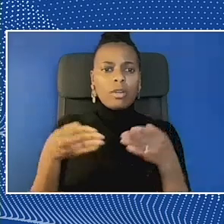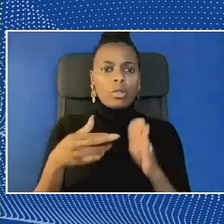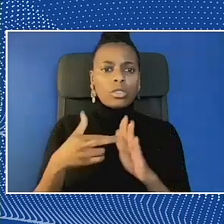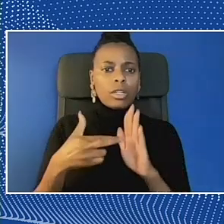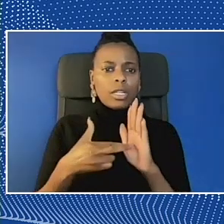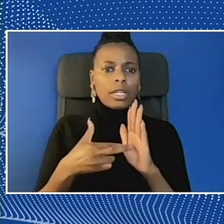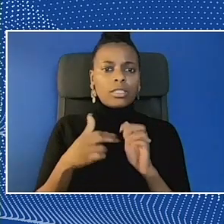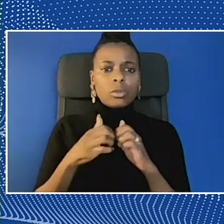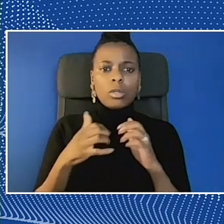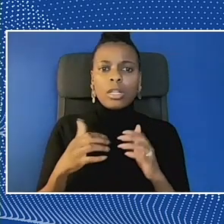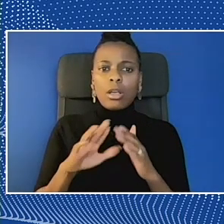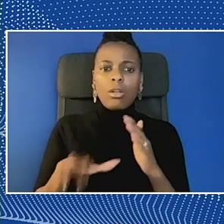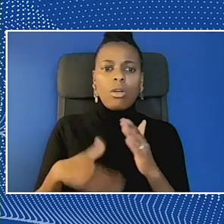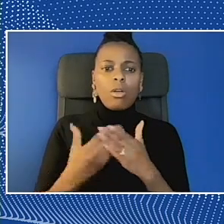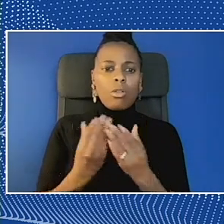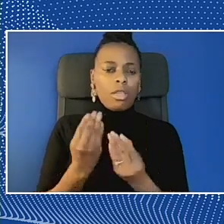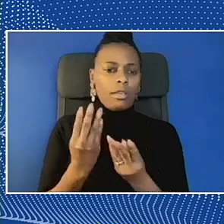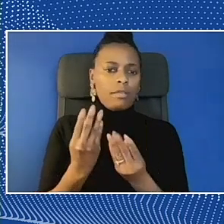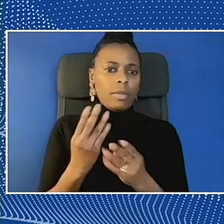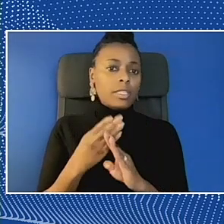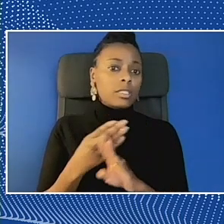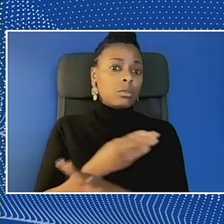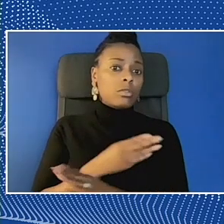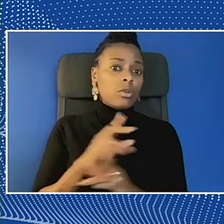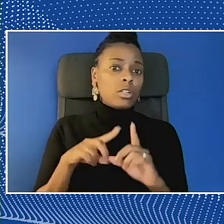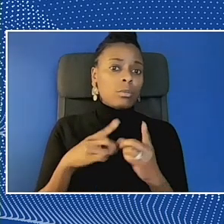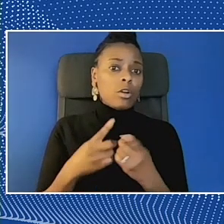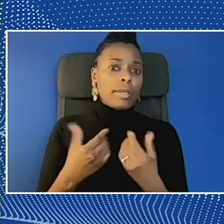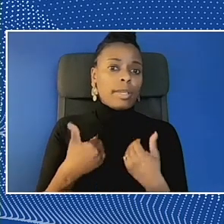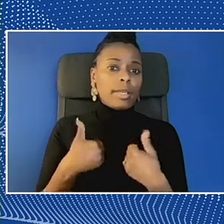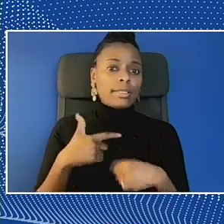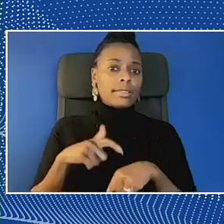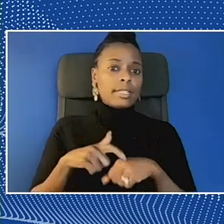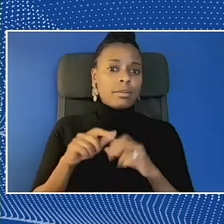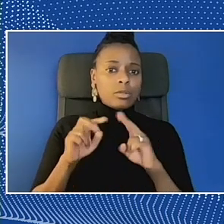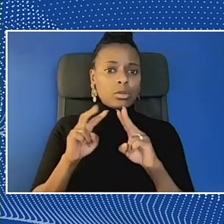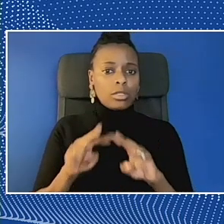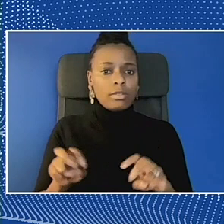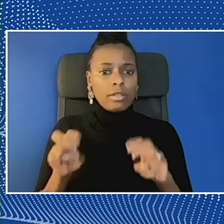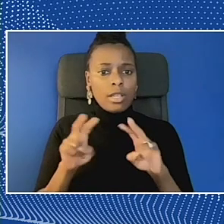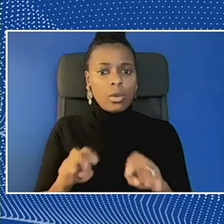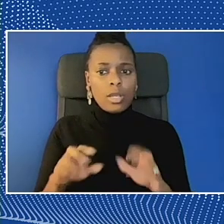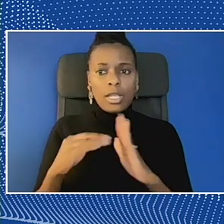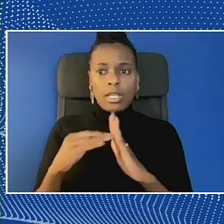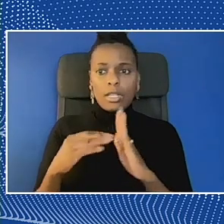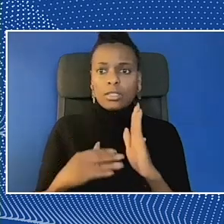before the Department has had time to really evaluate the student loan portfolio and understand what it means by default.